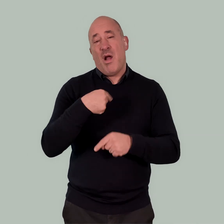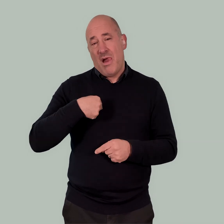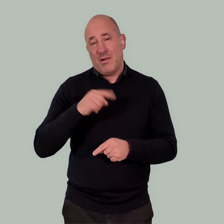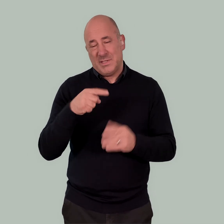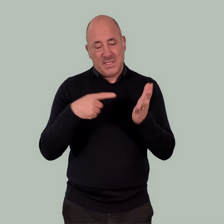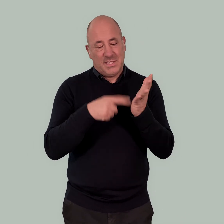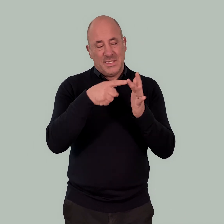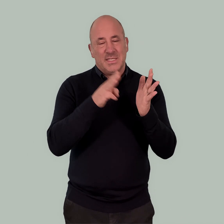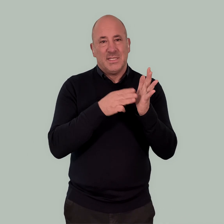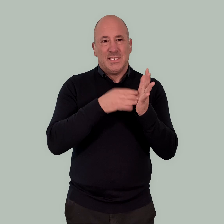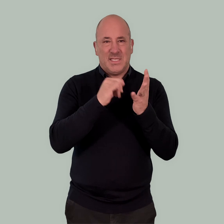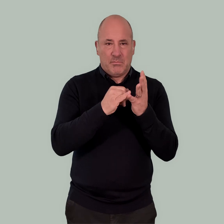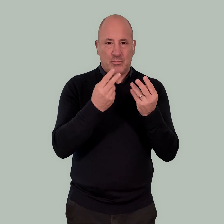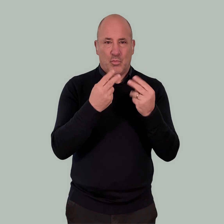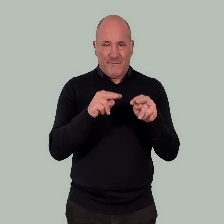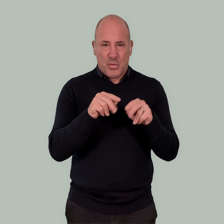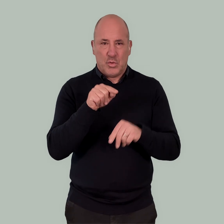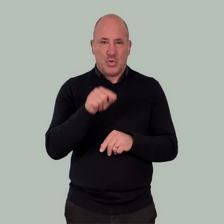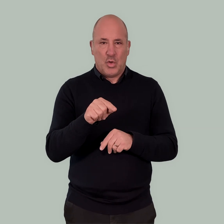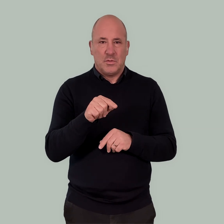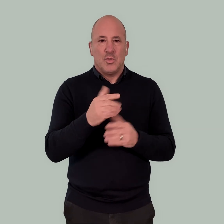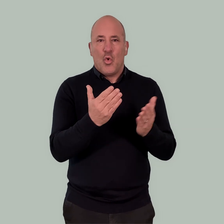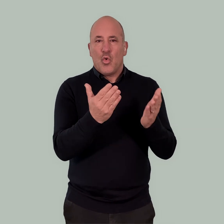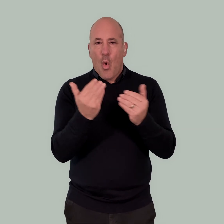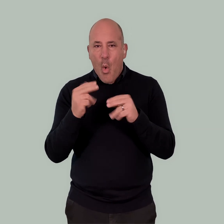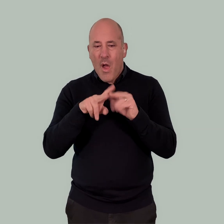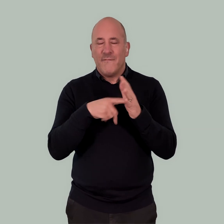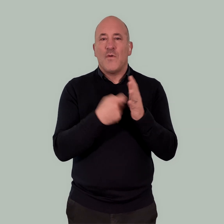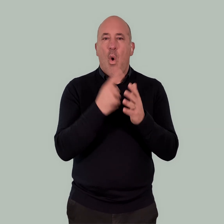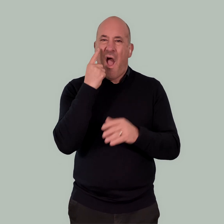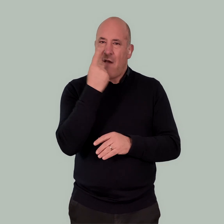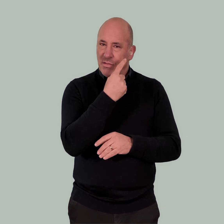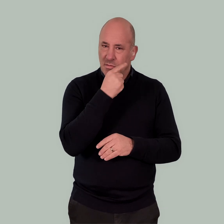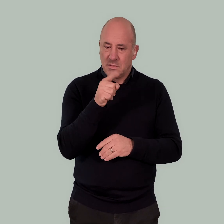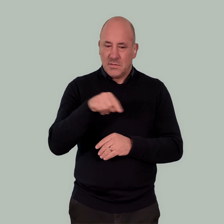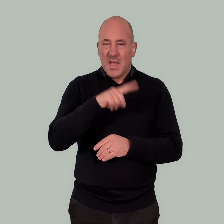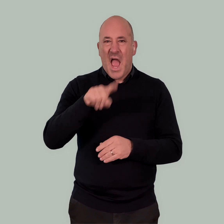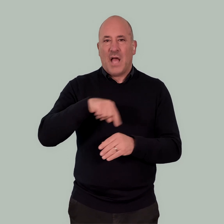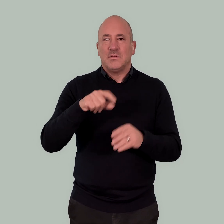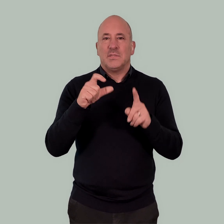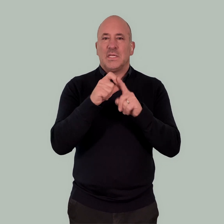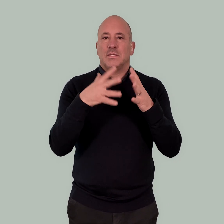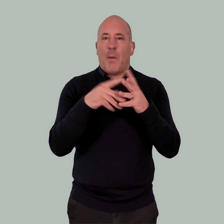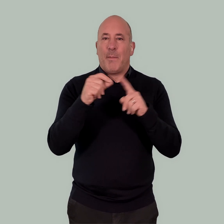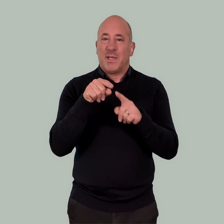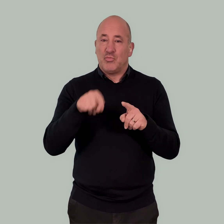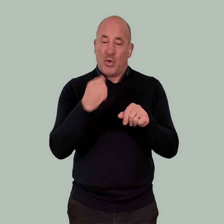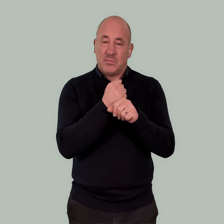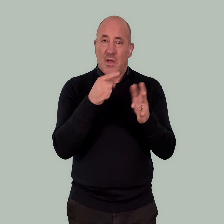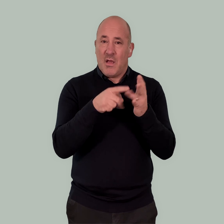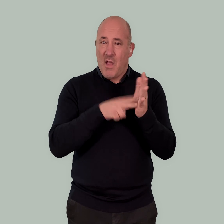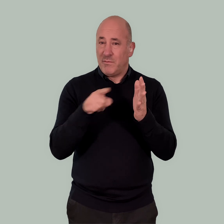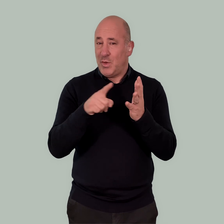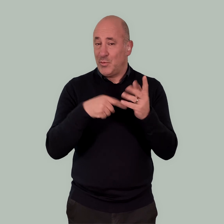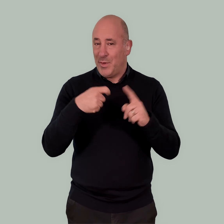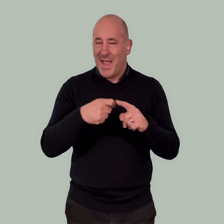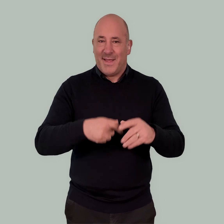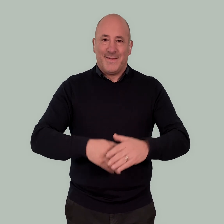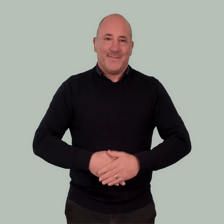please email us on timmsreview.callforevidence@dwp.gov.uk